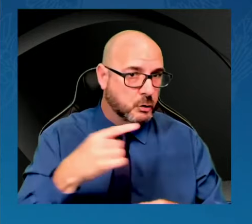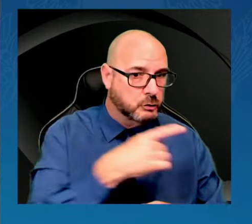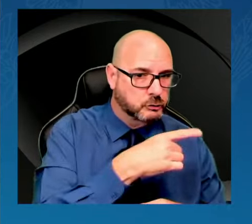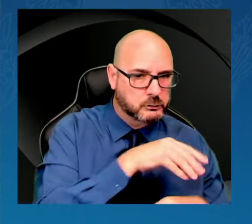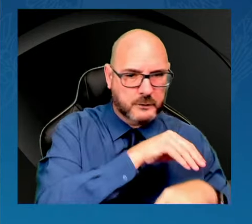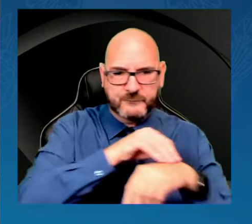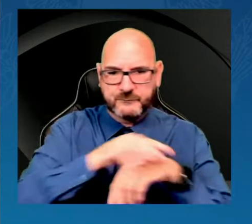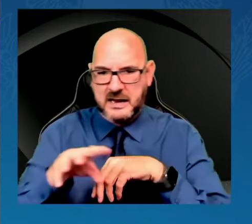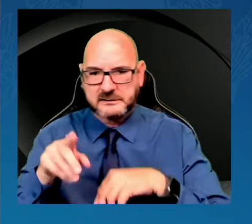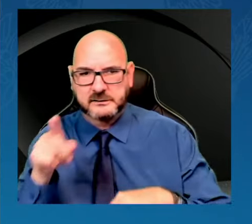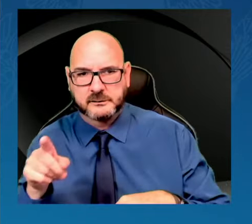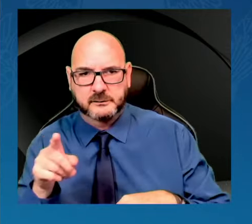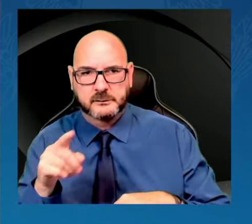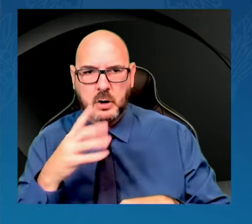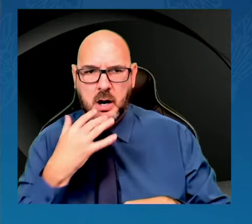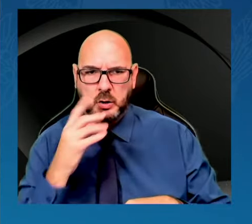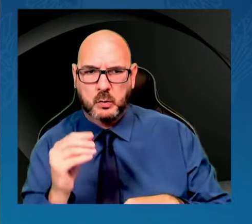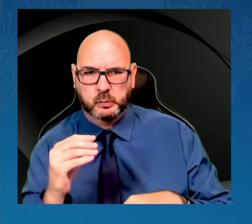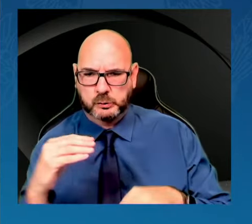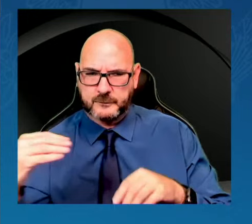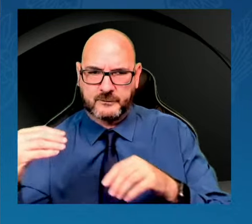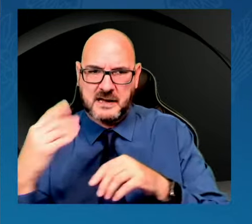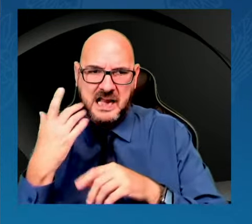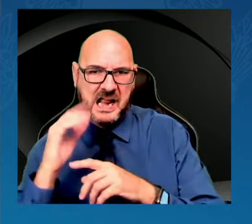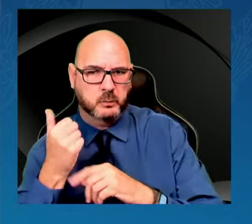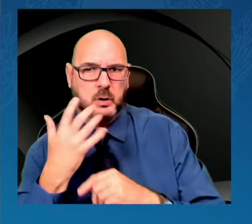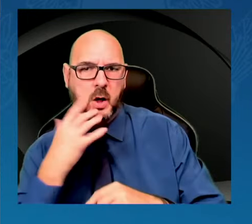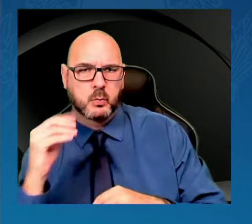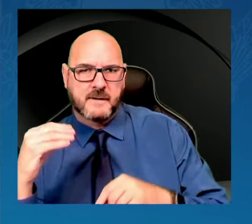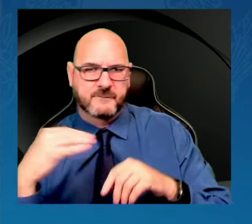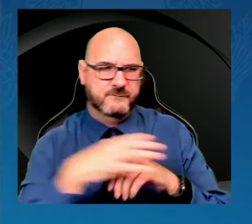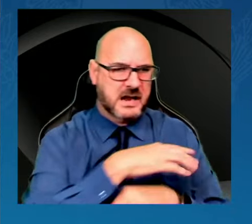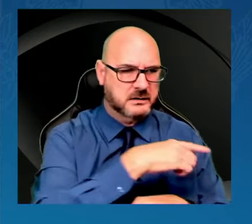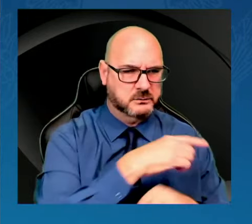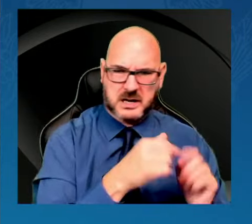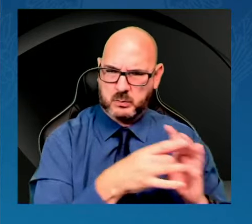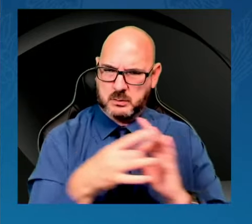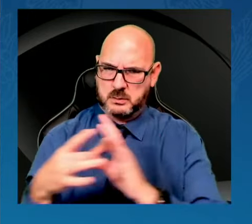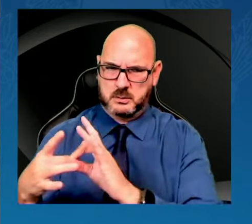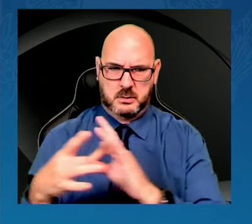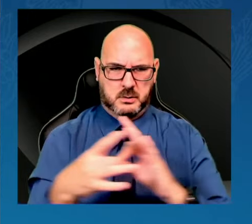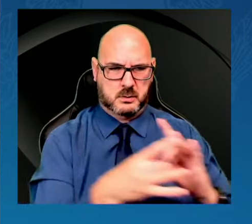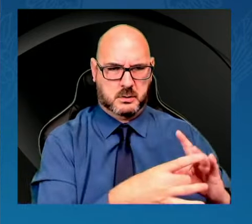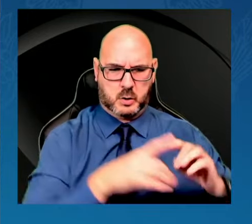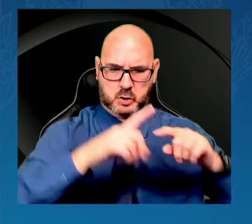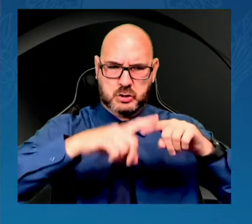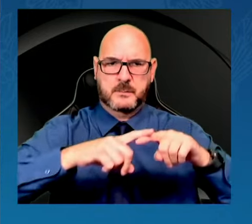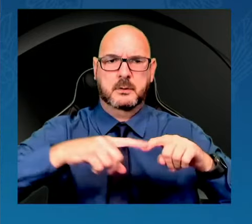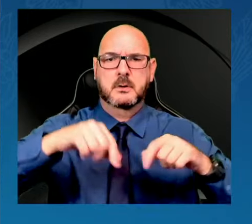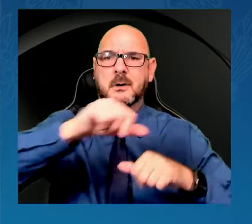We are so interconnected and interdependent. And to the extent that we fully embrace that point,